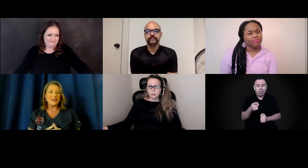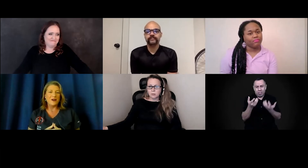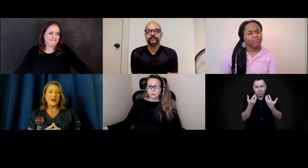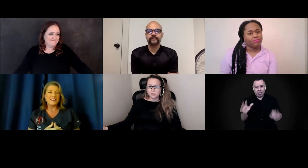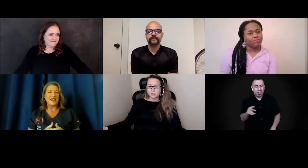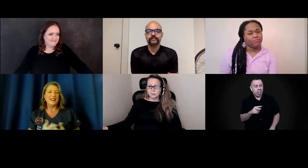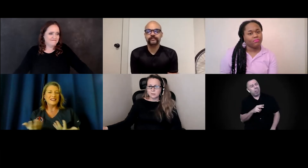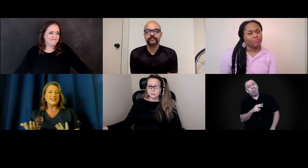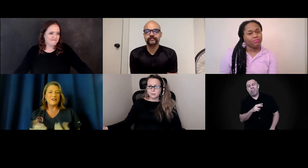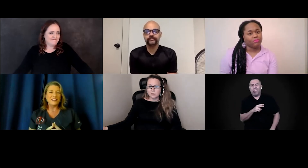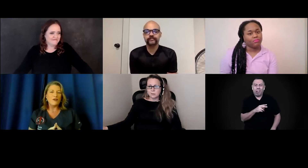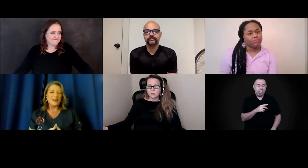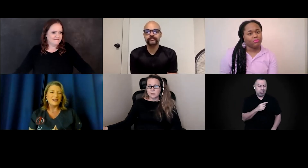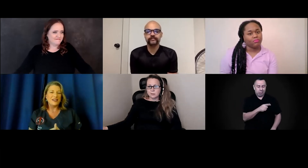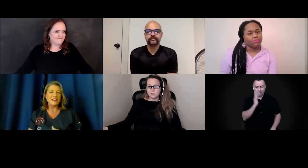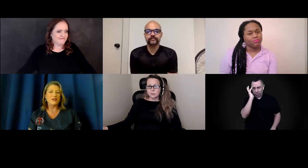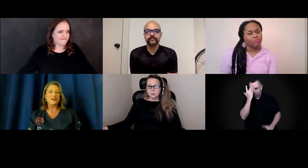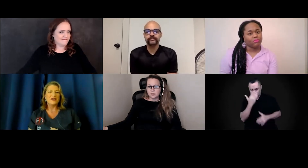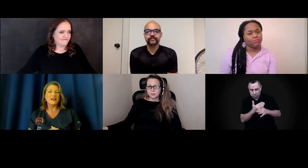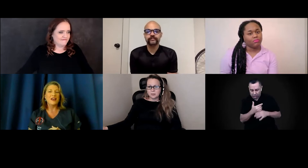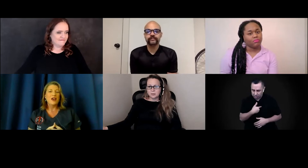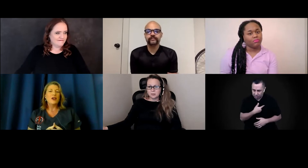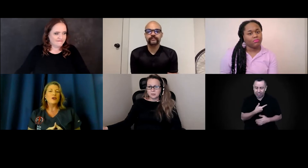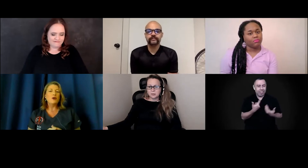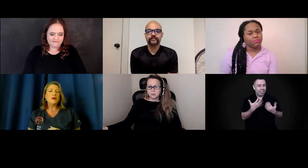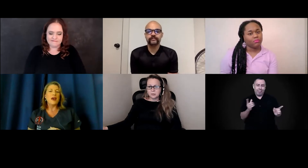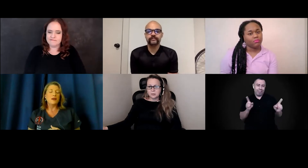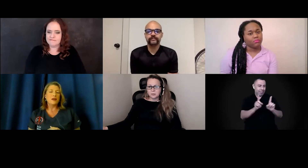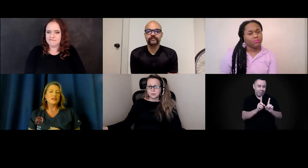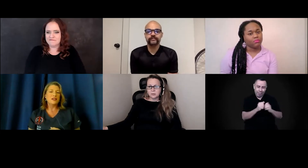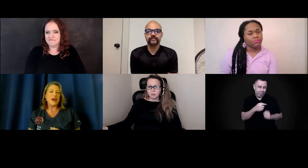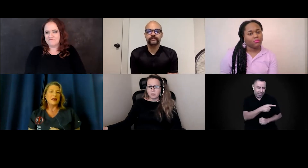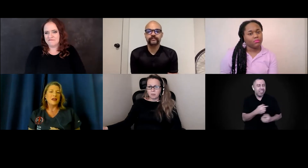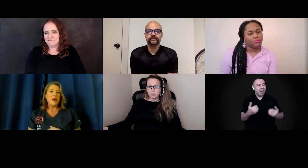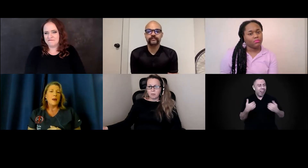you all day. Let's face it, there's a human element to that.